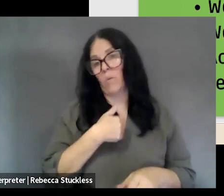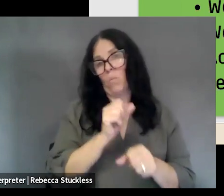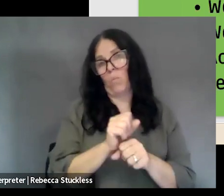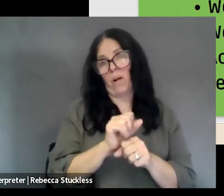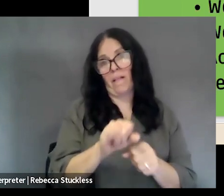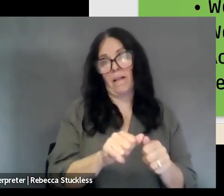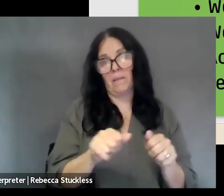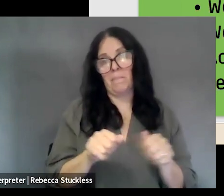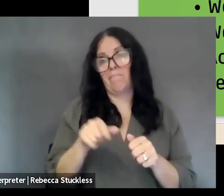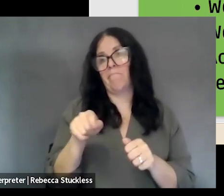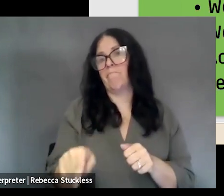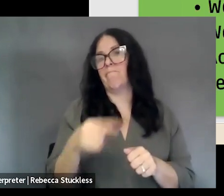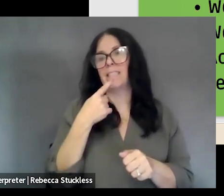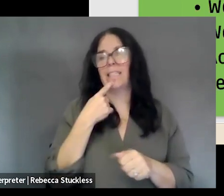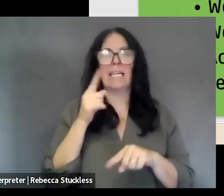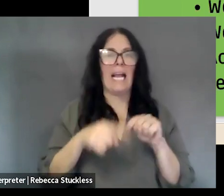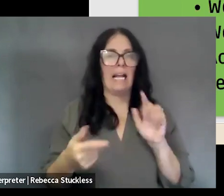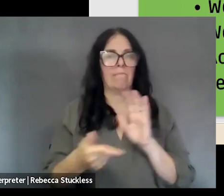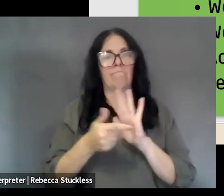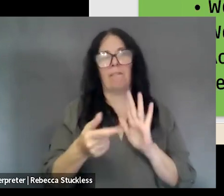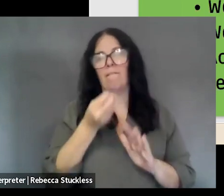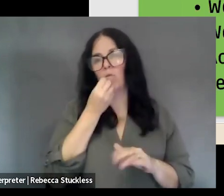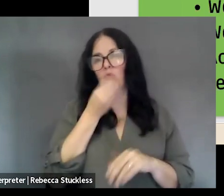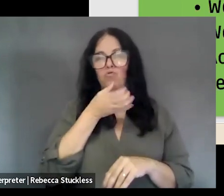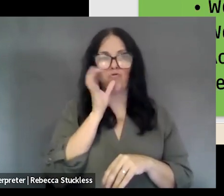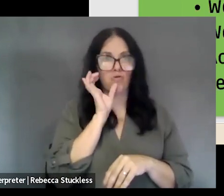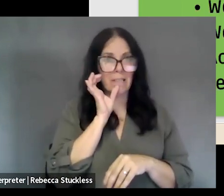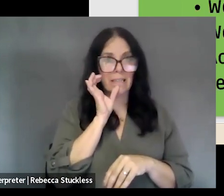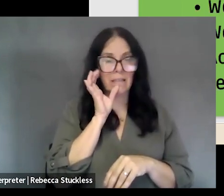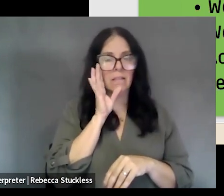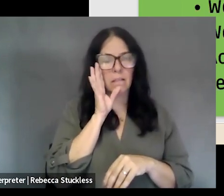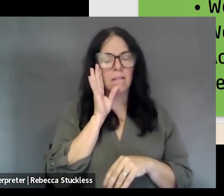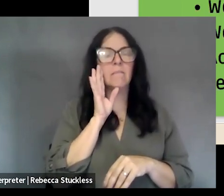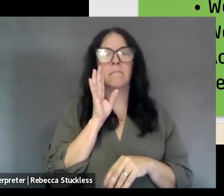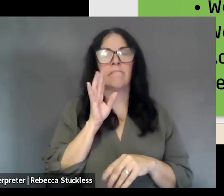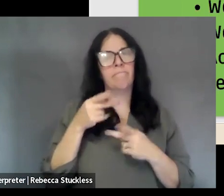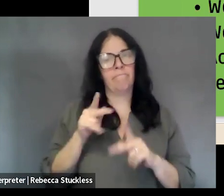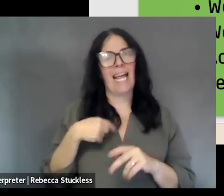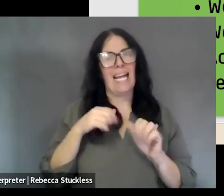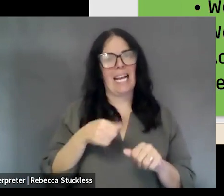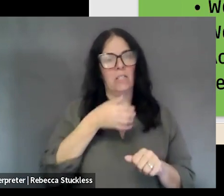have food or drink at your workstation, this is an accommodation that you can have, it's one